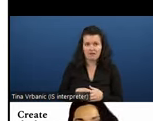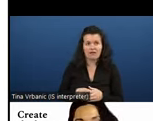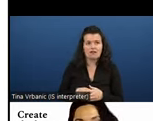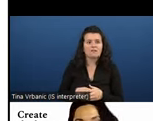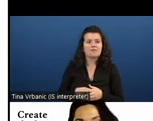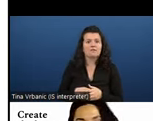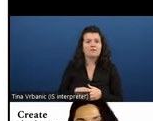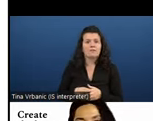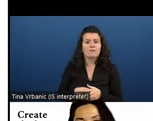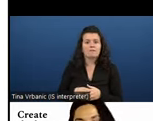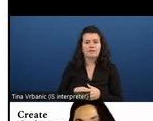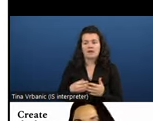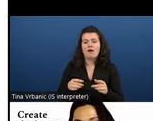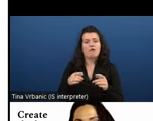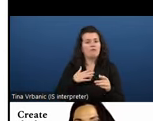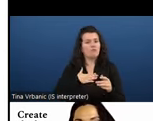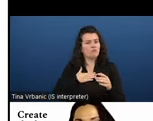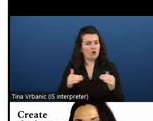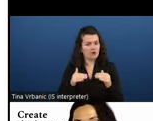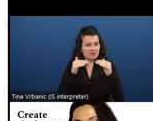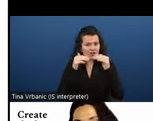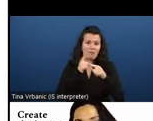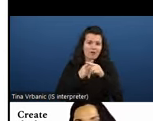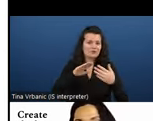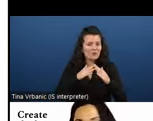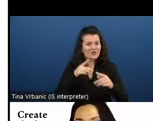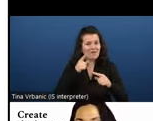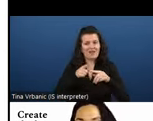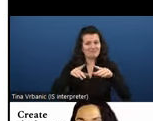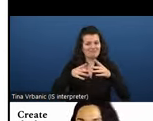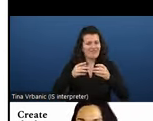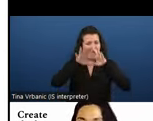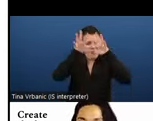larger scale right contributing to our communities. So I'll see when people select up solidarity